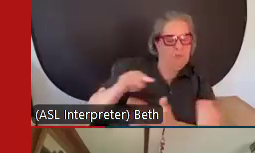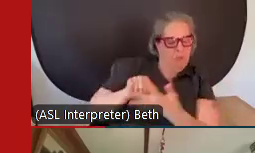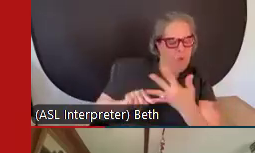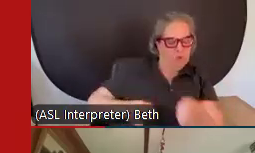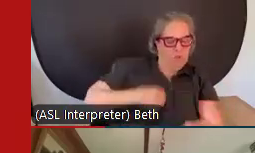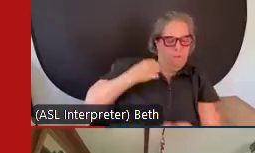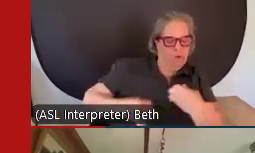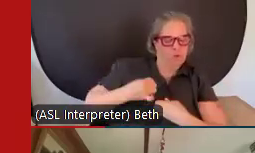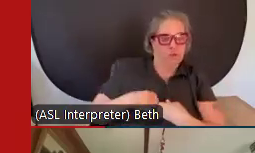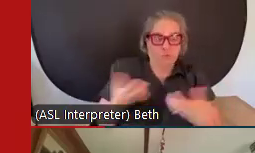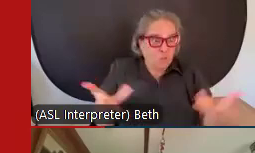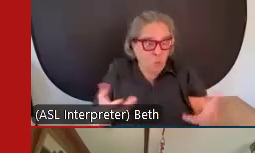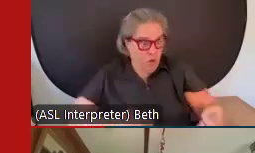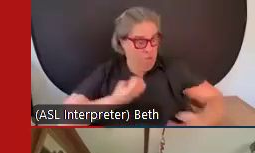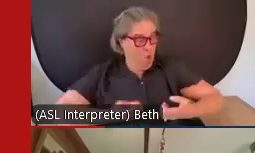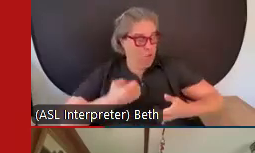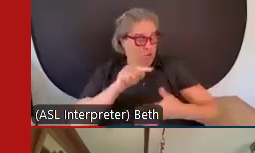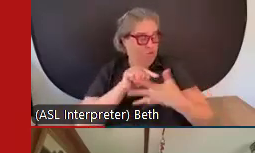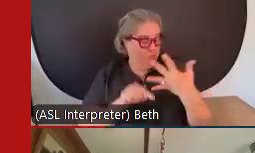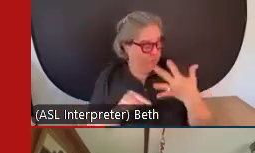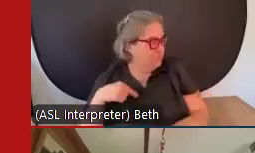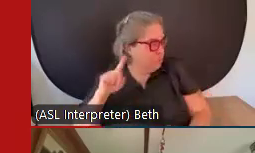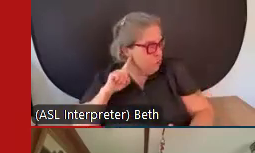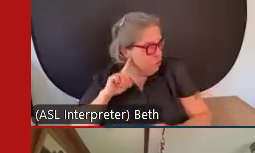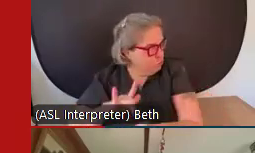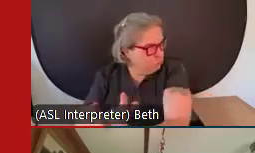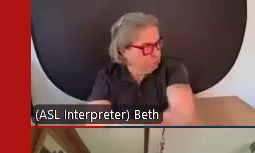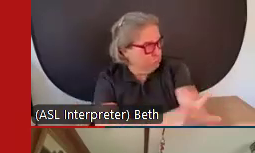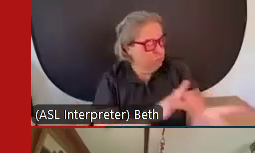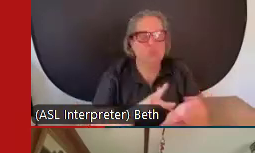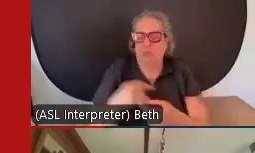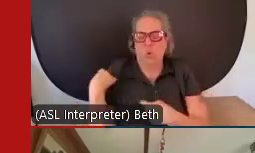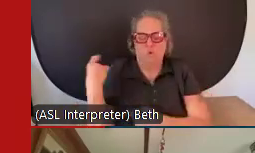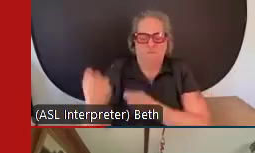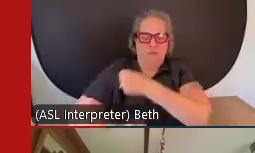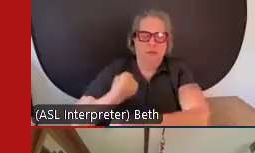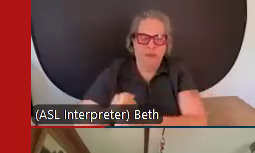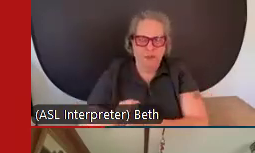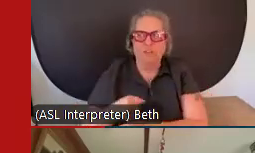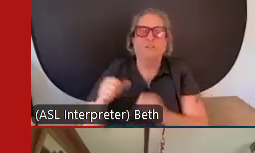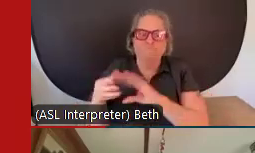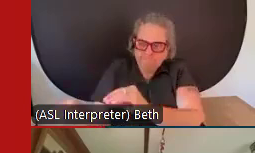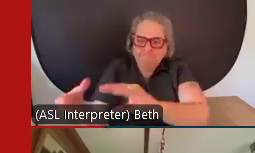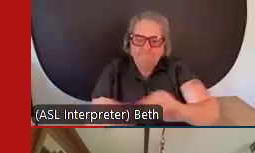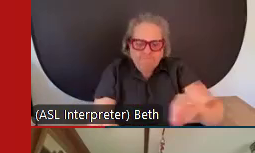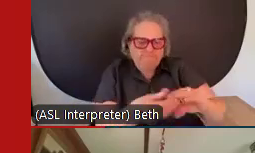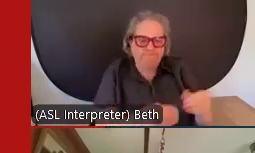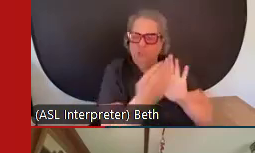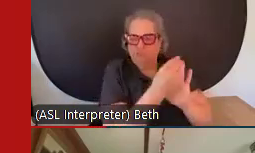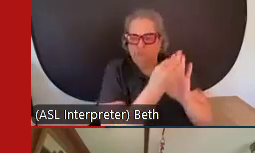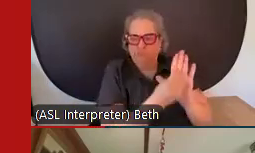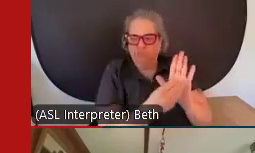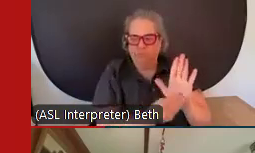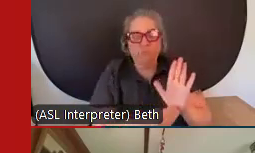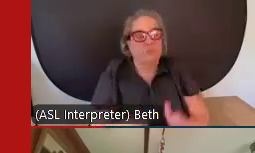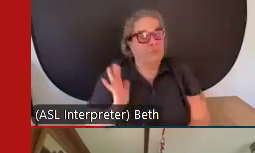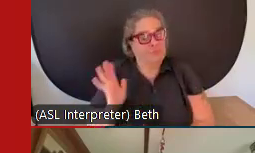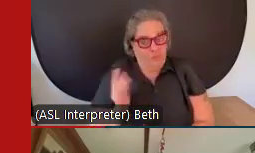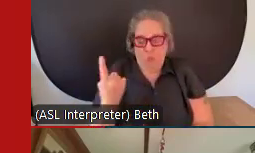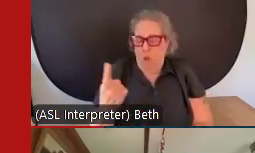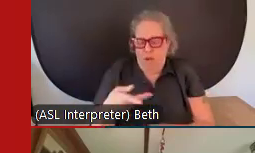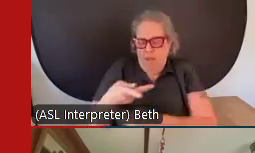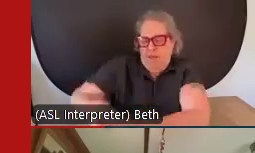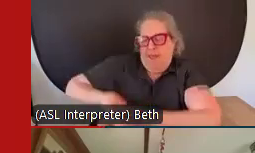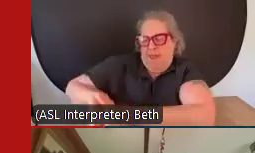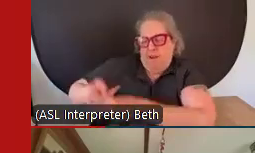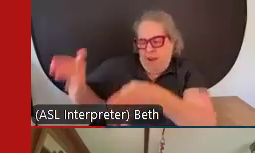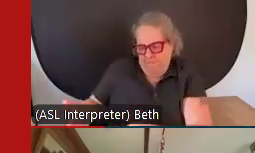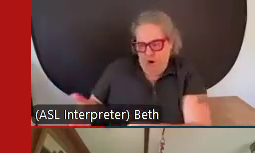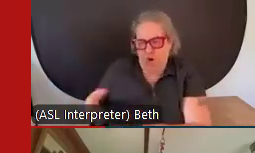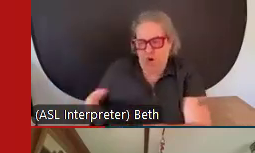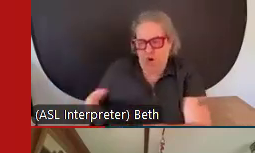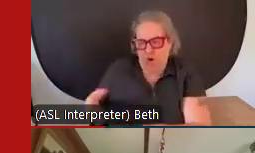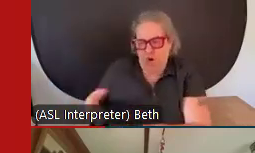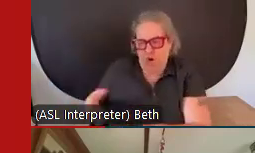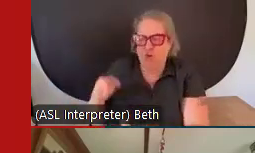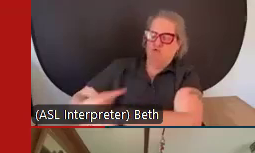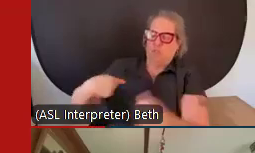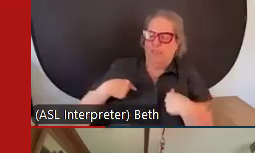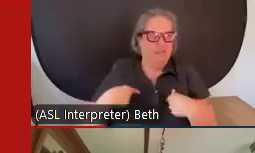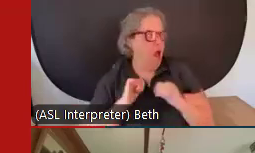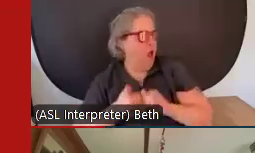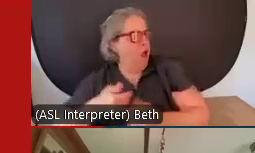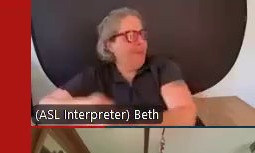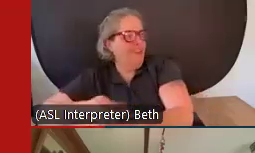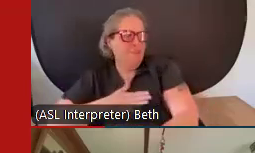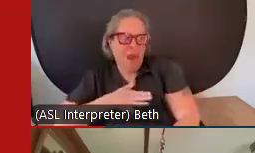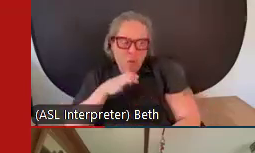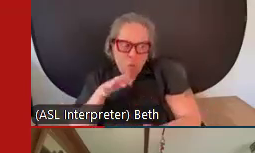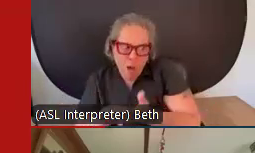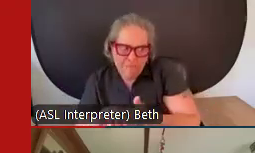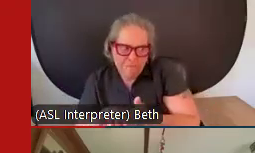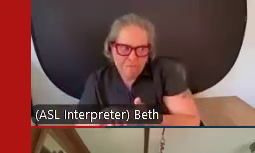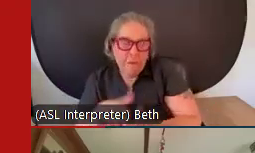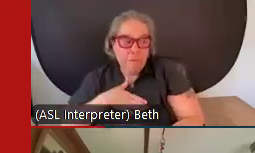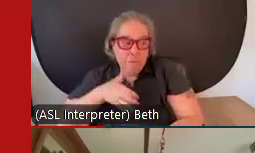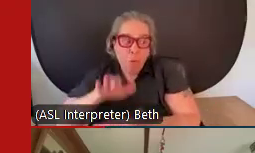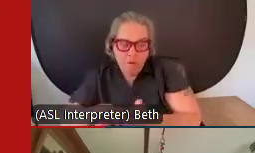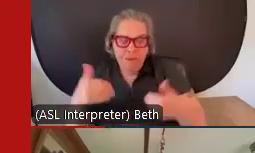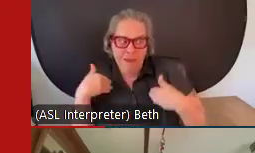I've heard a lot of caregivers describe these emotions over the years, and some time ago, a caregiver wrote to me about how he was coping, and he was someone who was caring for his wife with Alzheimer's.